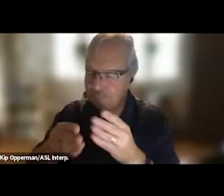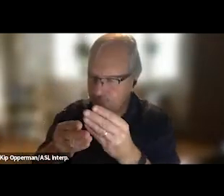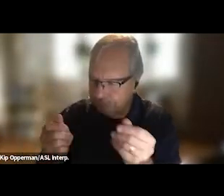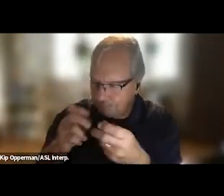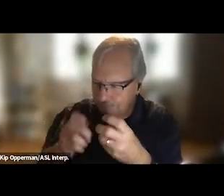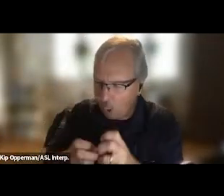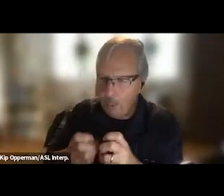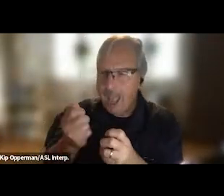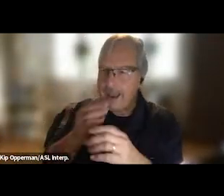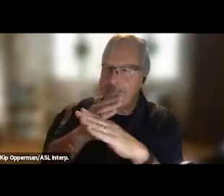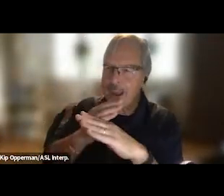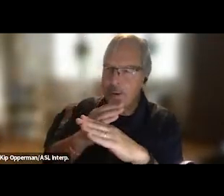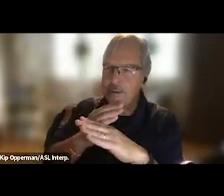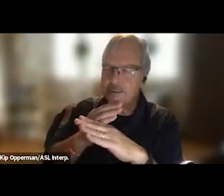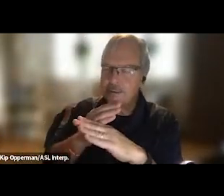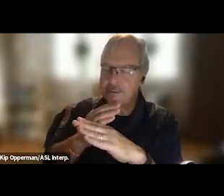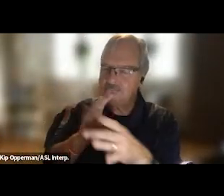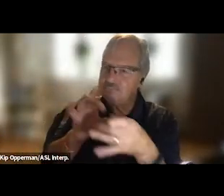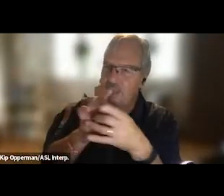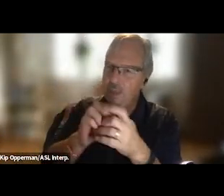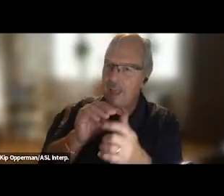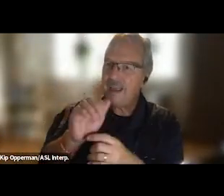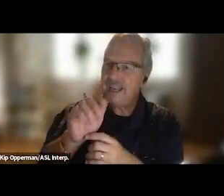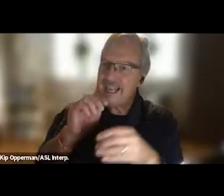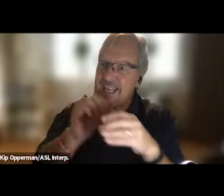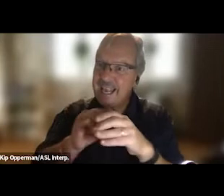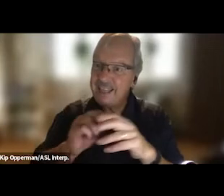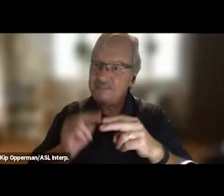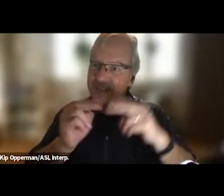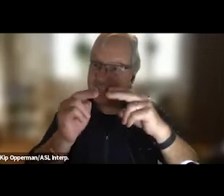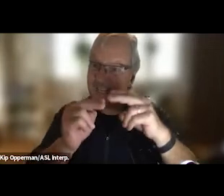and issues regarding MAT in the facility. It is in these case conferences